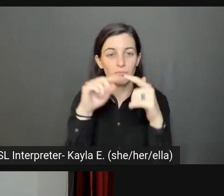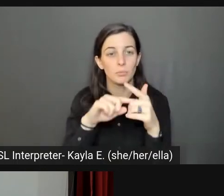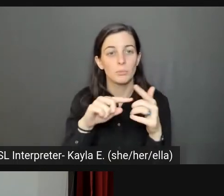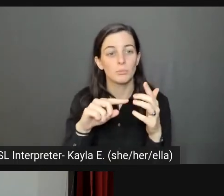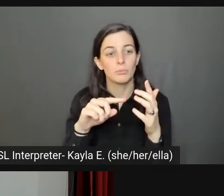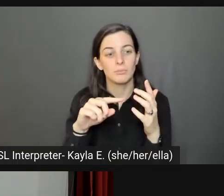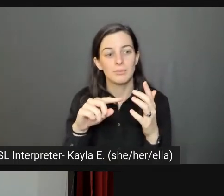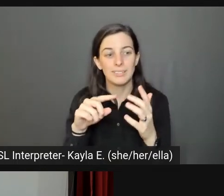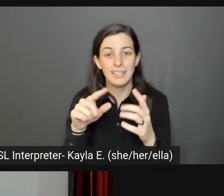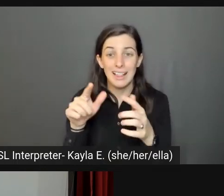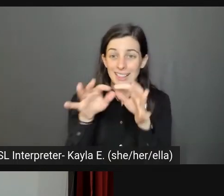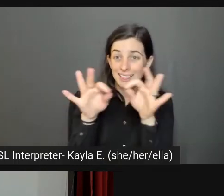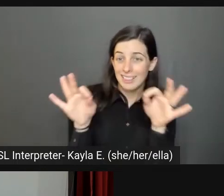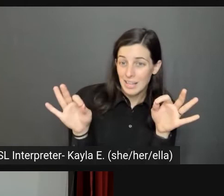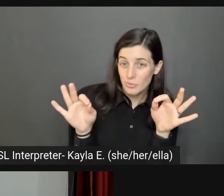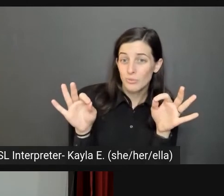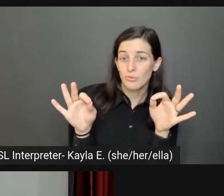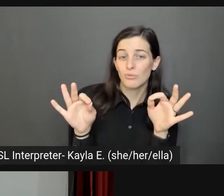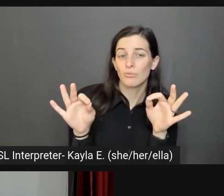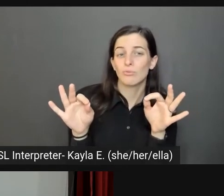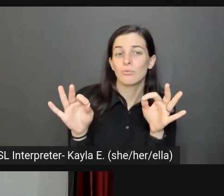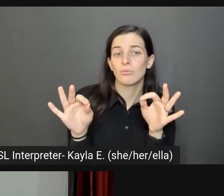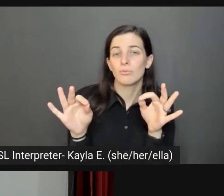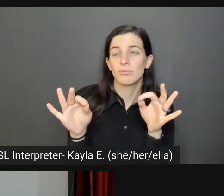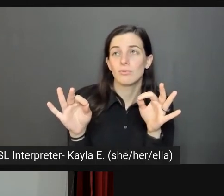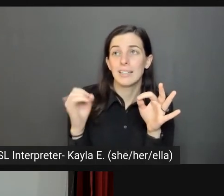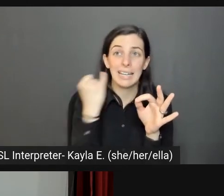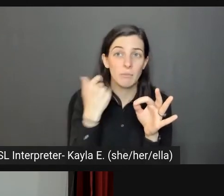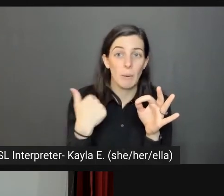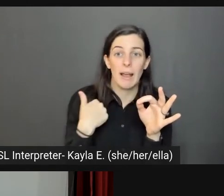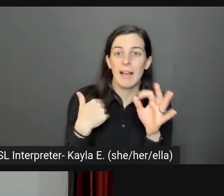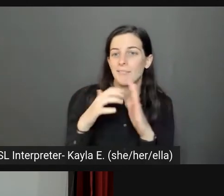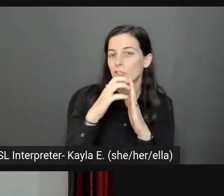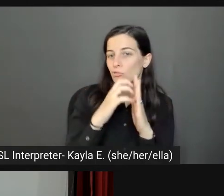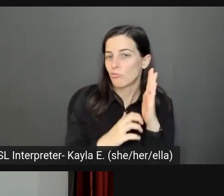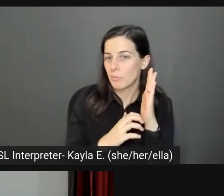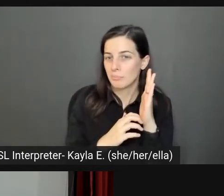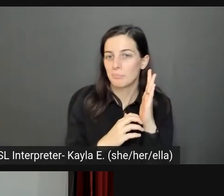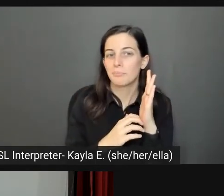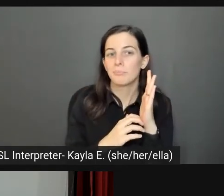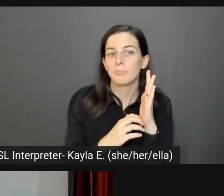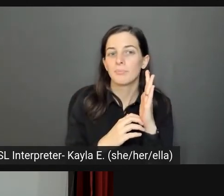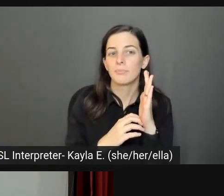Really, if you have a script, then you can run it through SenseIT.